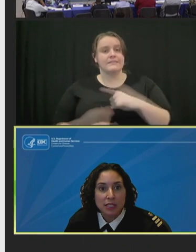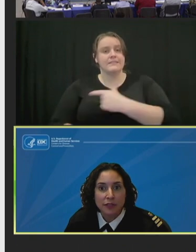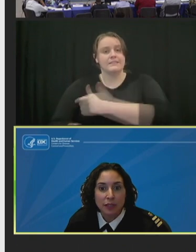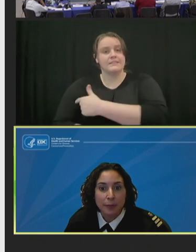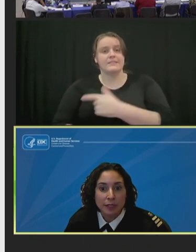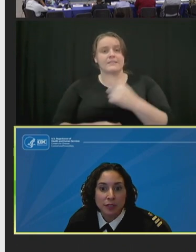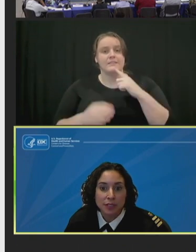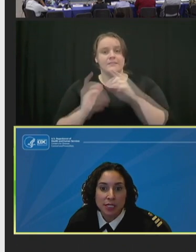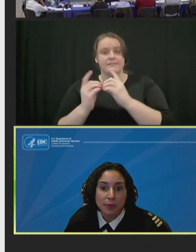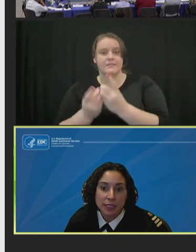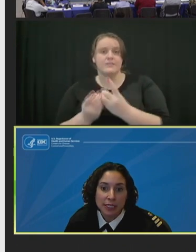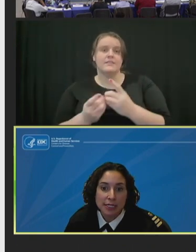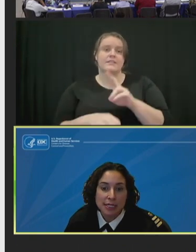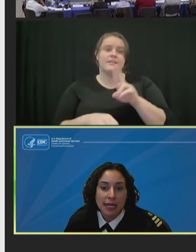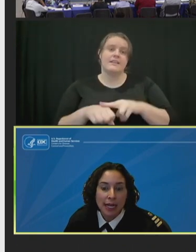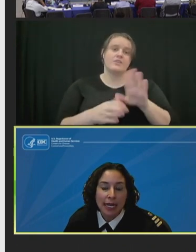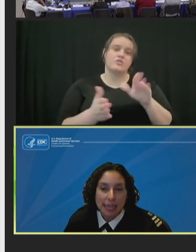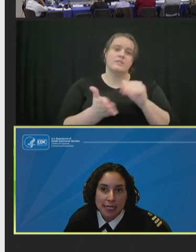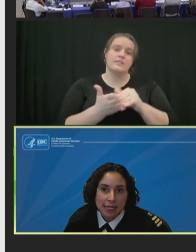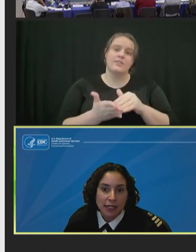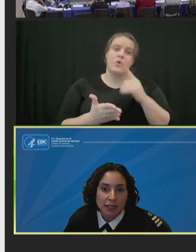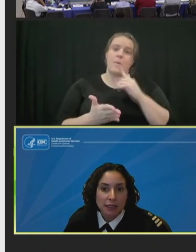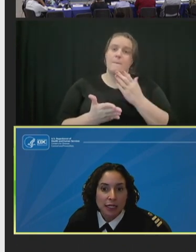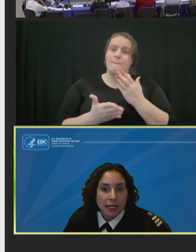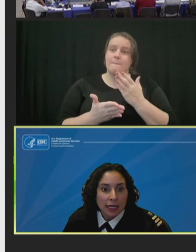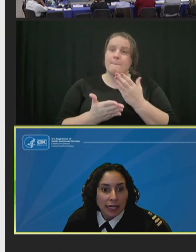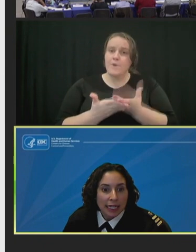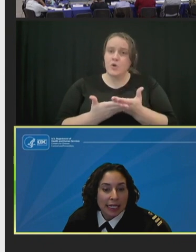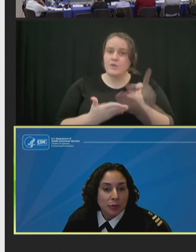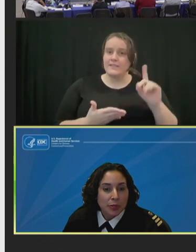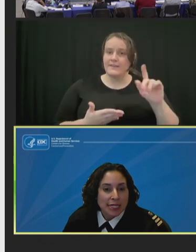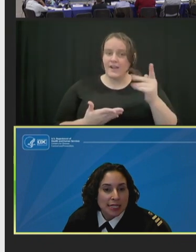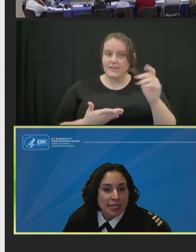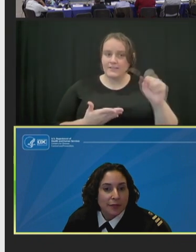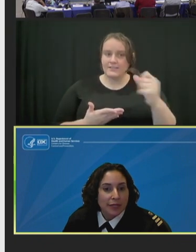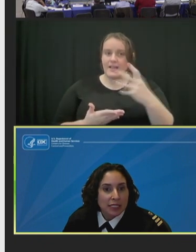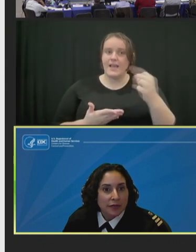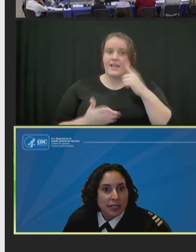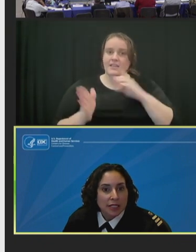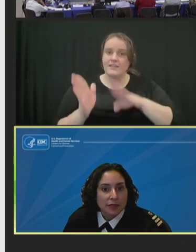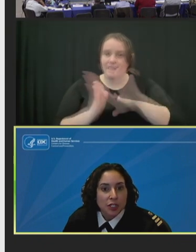Developmental Disabilities, and ACL. It aimed to assess the effectiveness of the